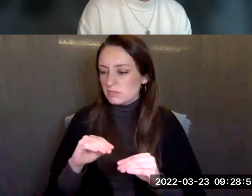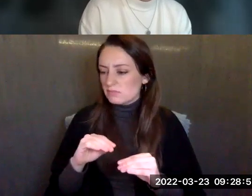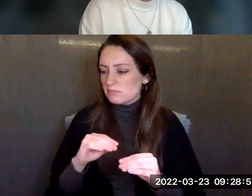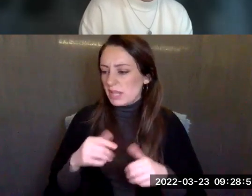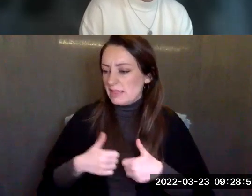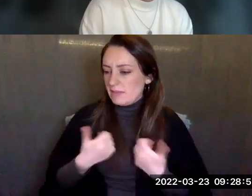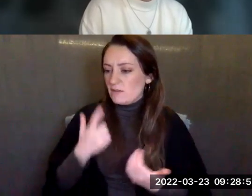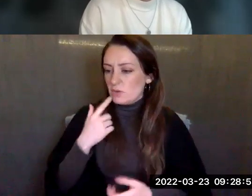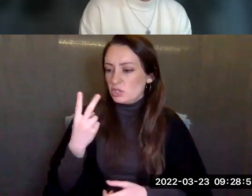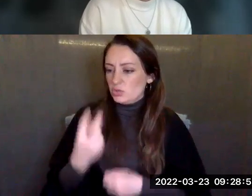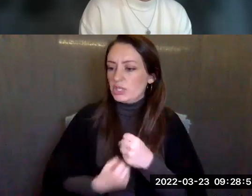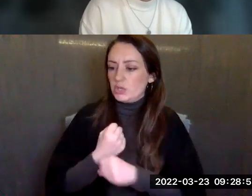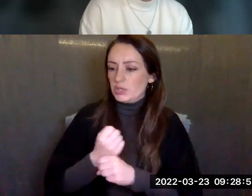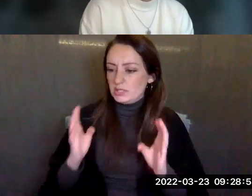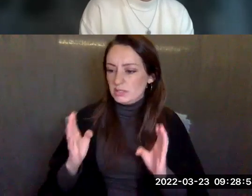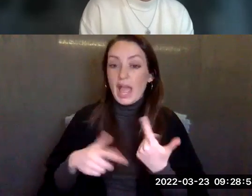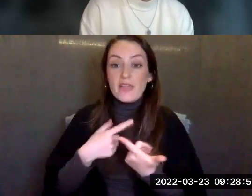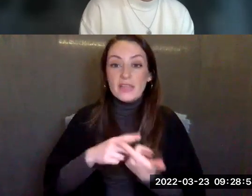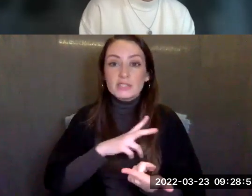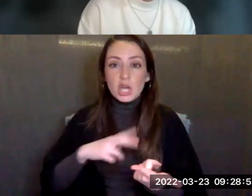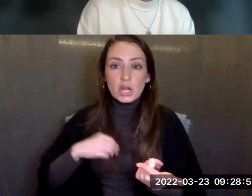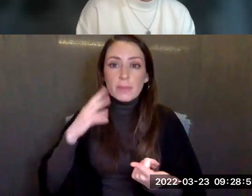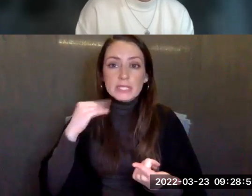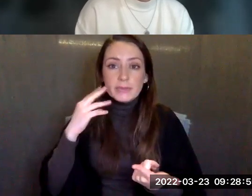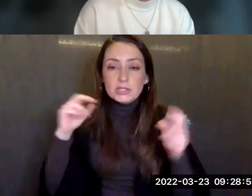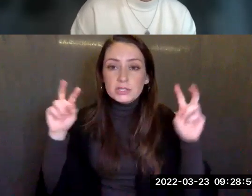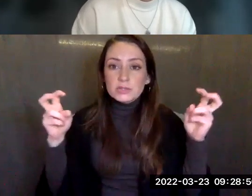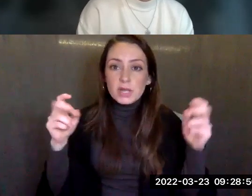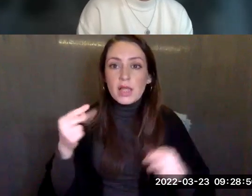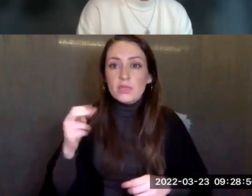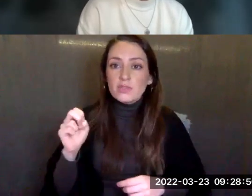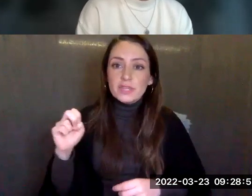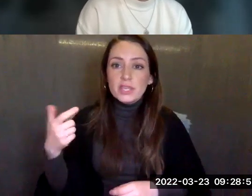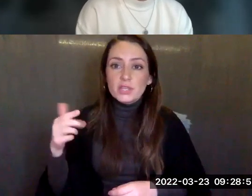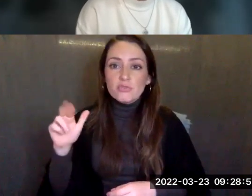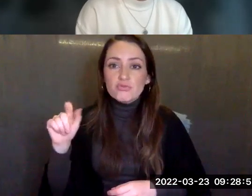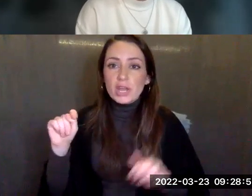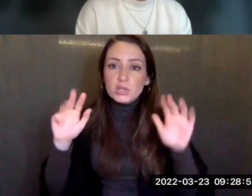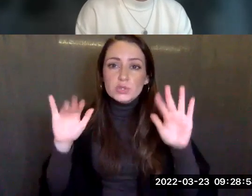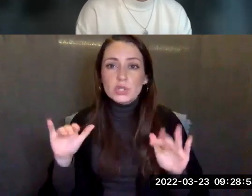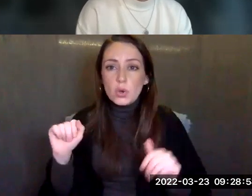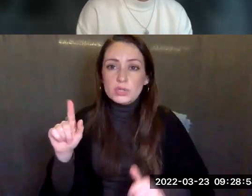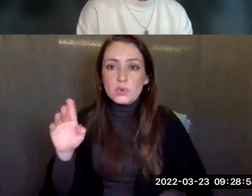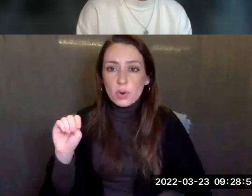They called the great snowstorm, and I was like okay and then I'm looking at the news. The day before, and they're announcing the snowstorm they're like oh, my God!